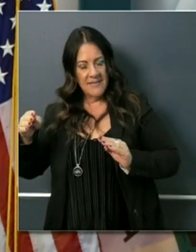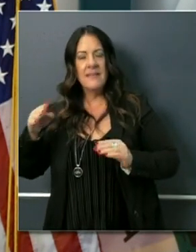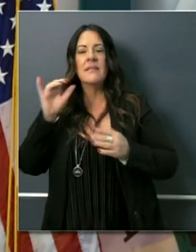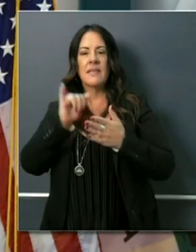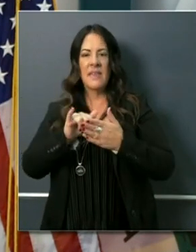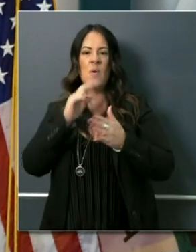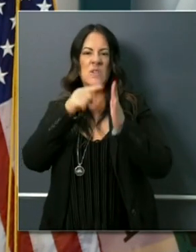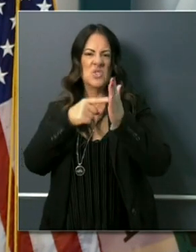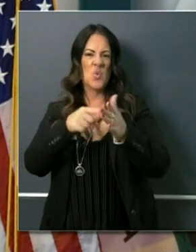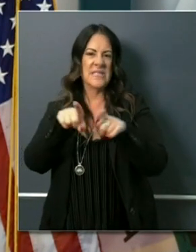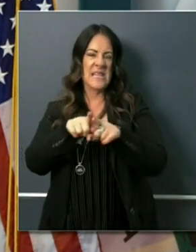OR EVEN LATER.